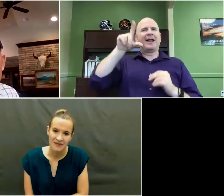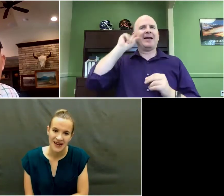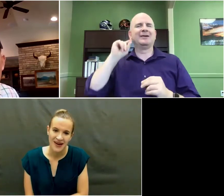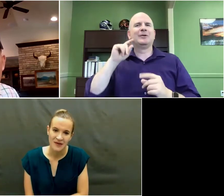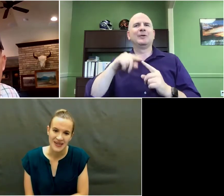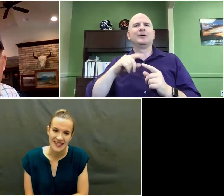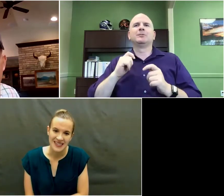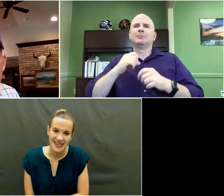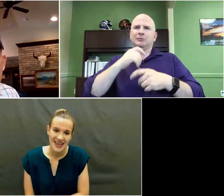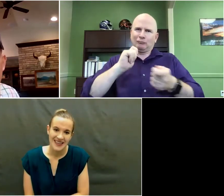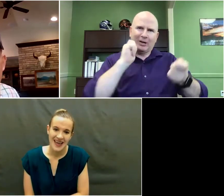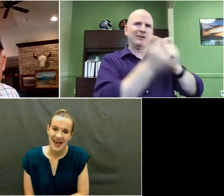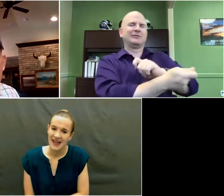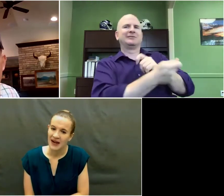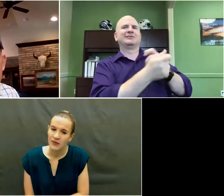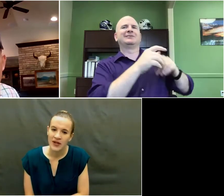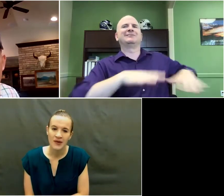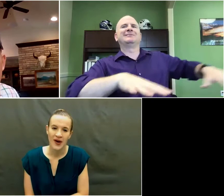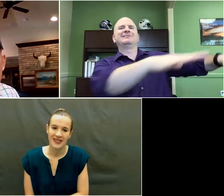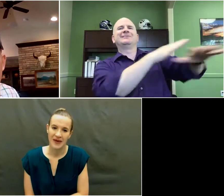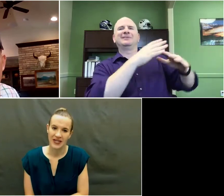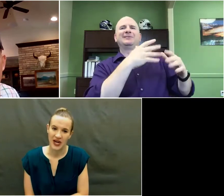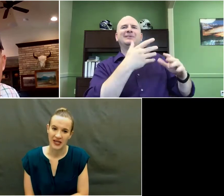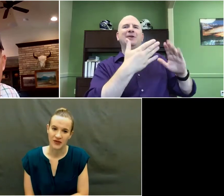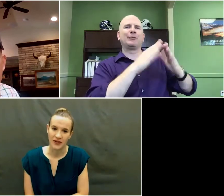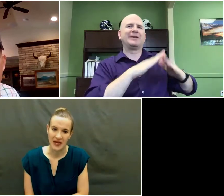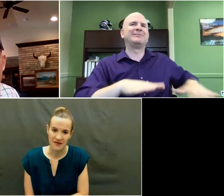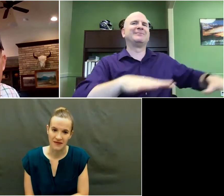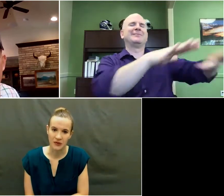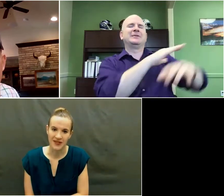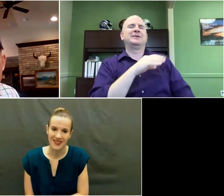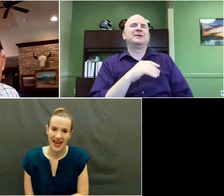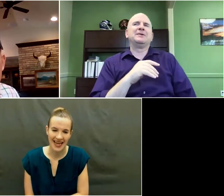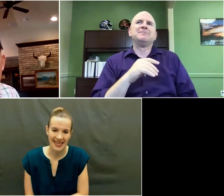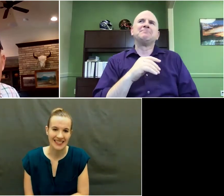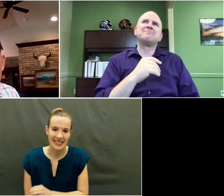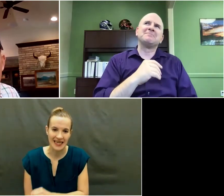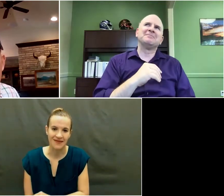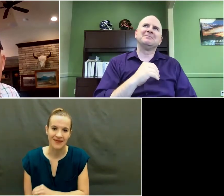my environment, that if I really wanted to make change for Deaf individuals, I had to leave that